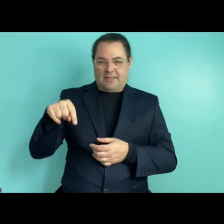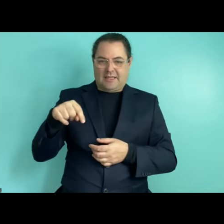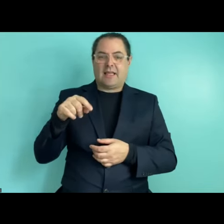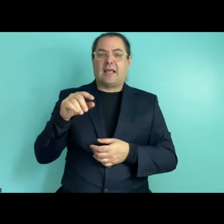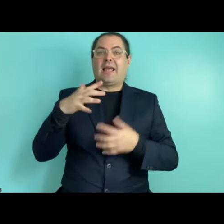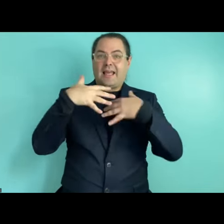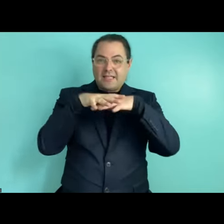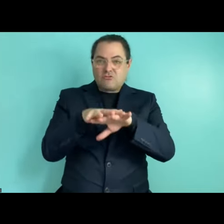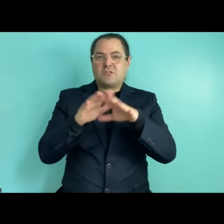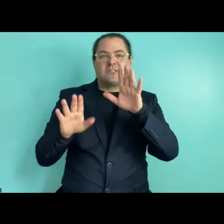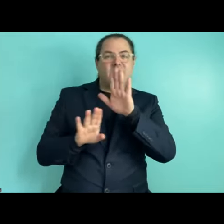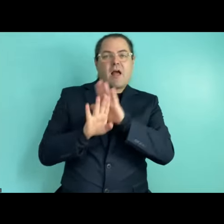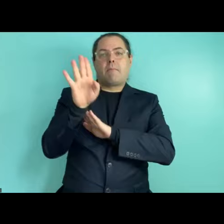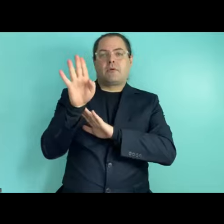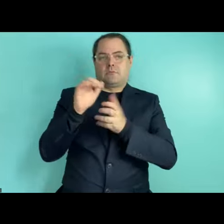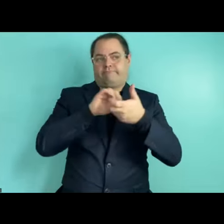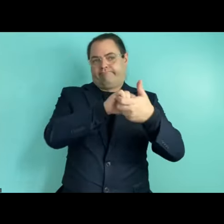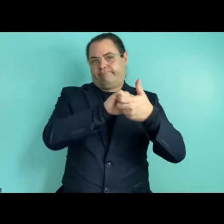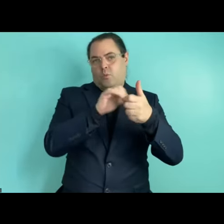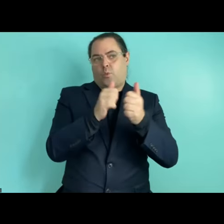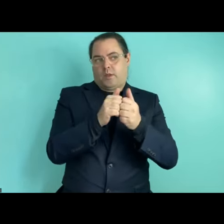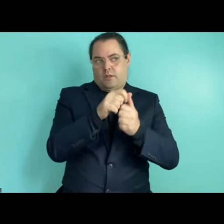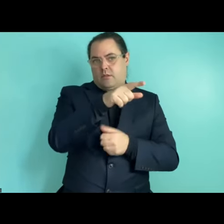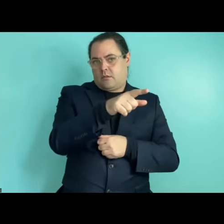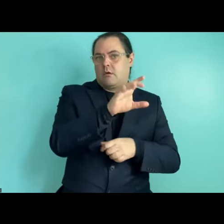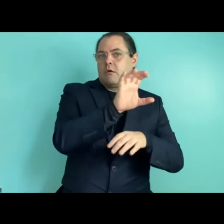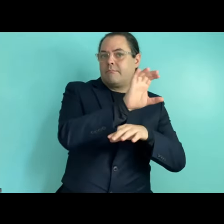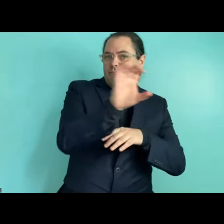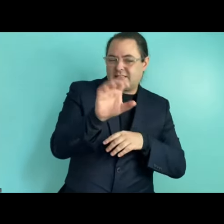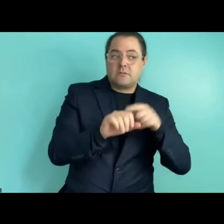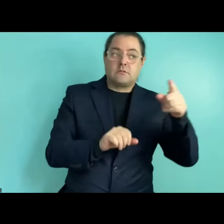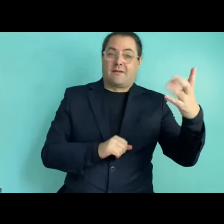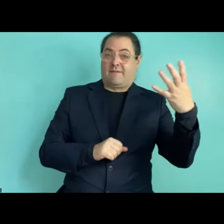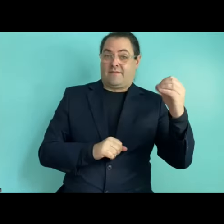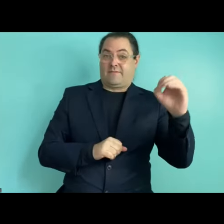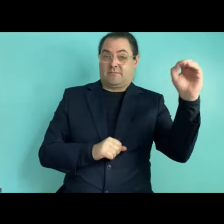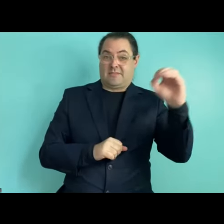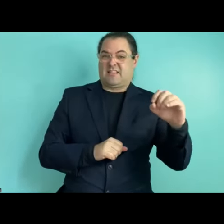the project Center, where the private sector 15:48:36 contribute 50%, and does it contribute